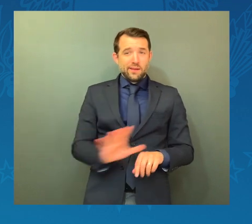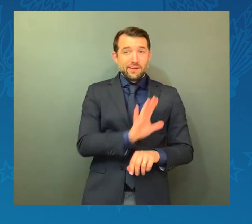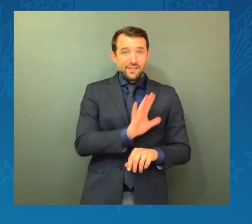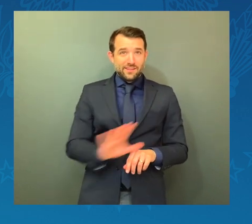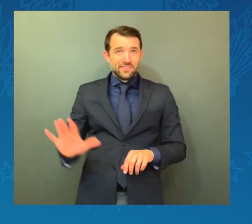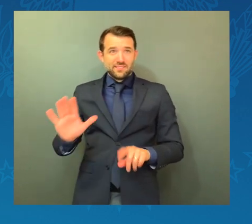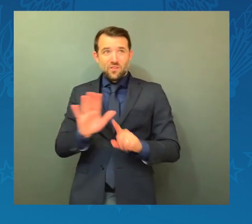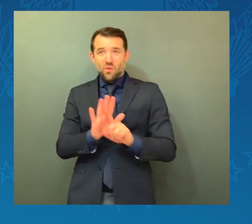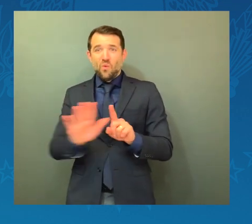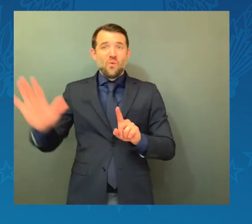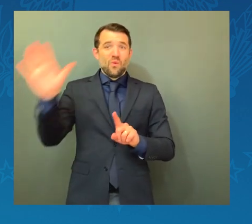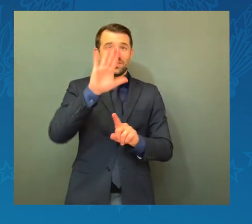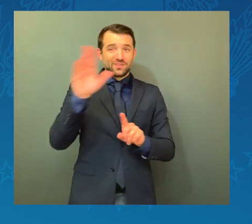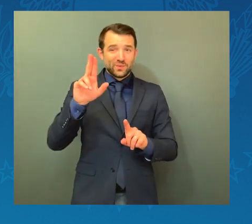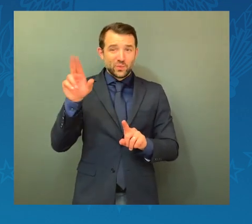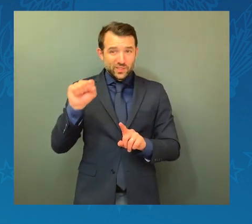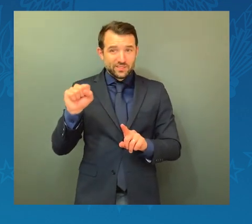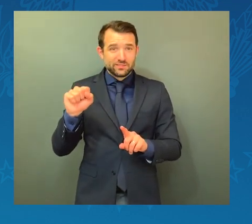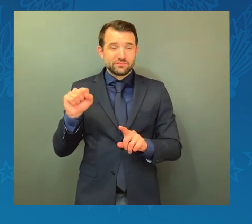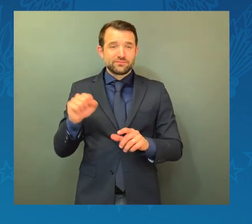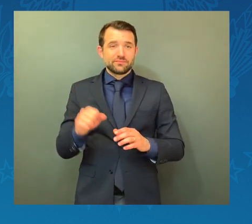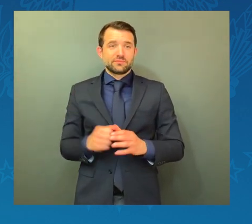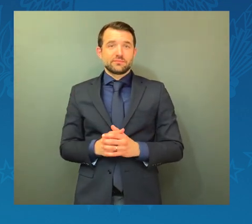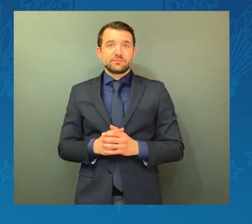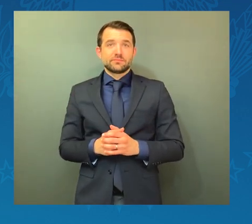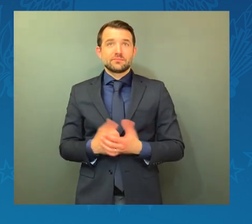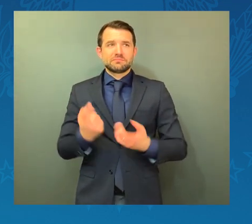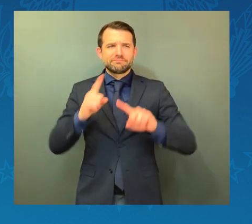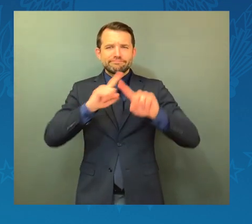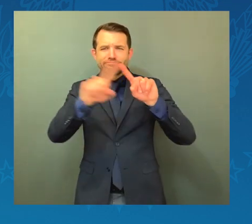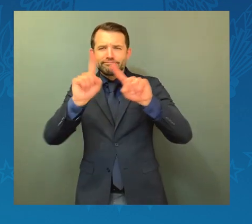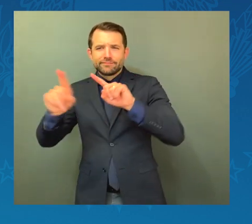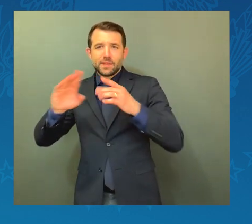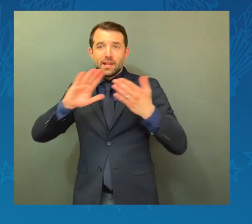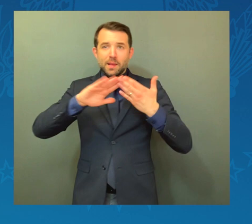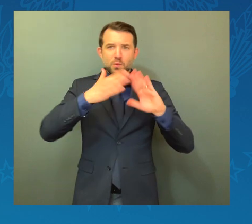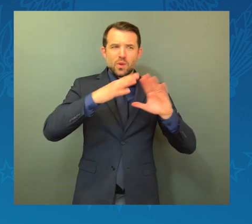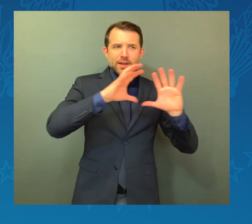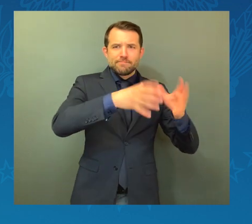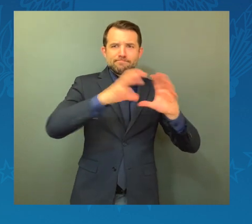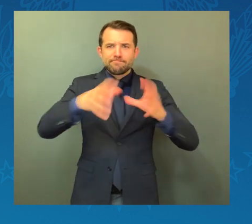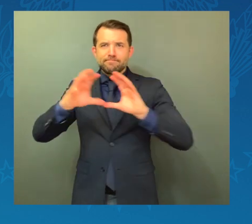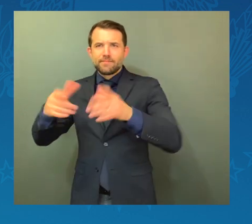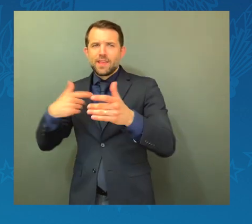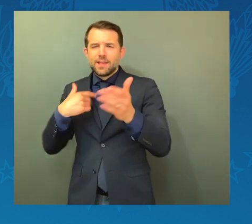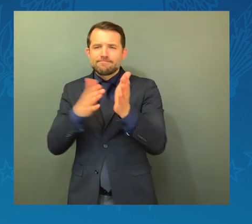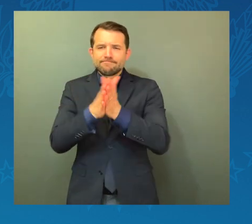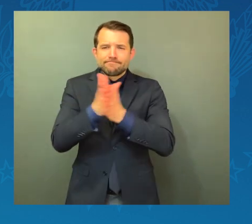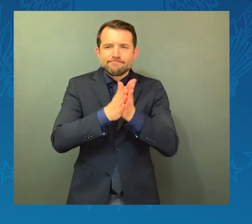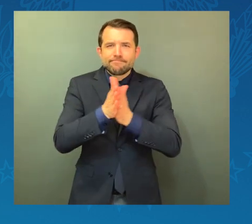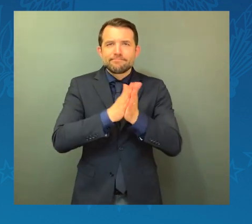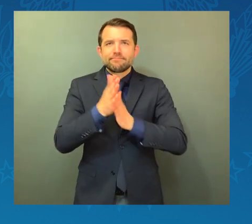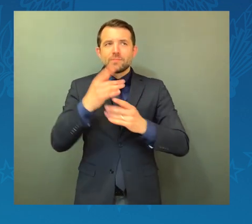reservoirs of ambition and aspiration just waiting to be tapped.